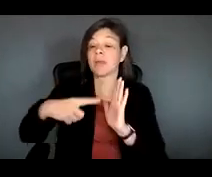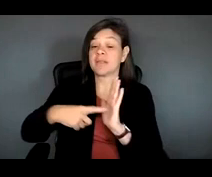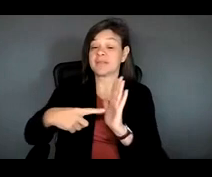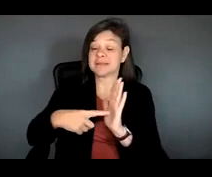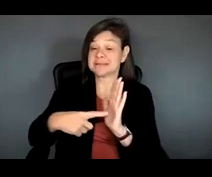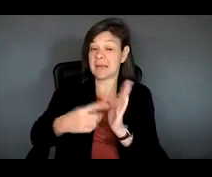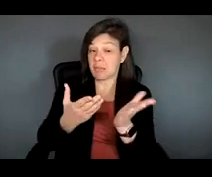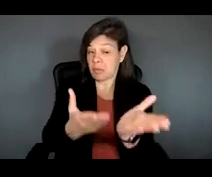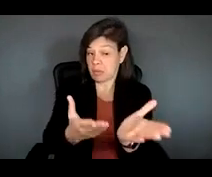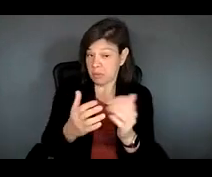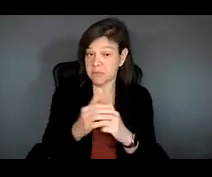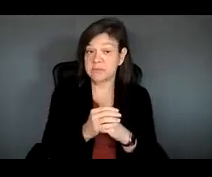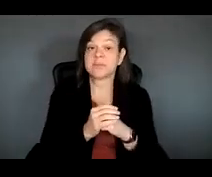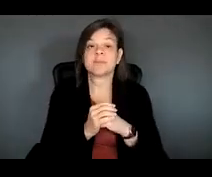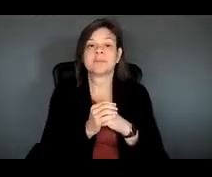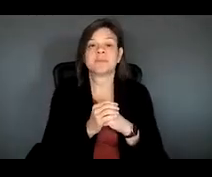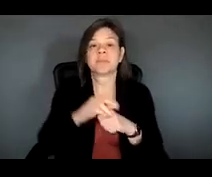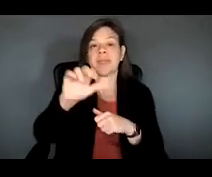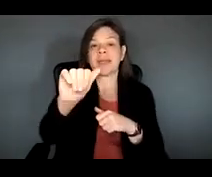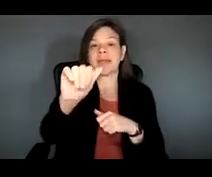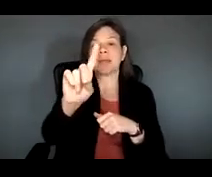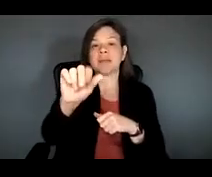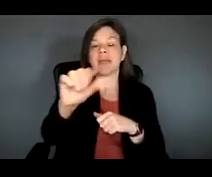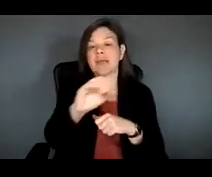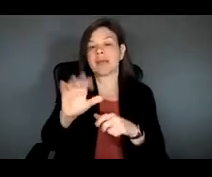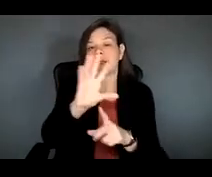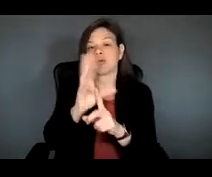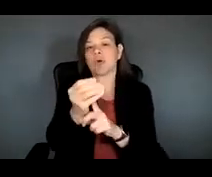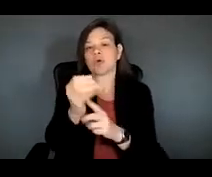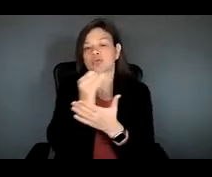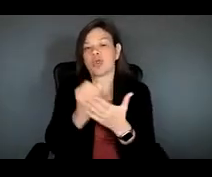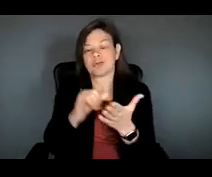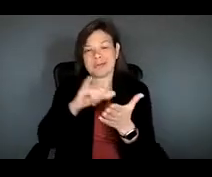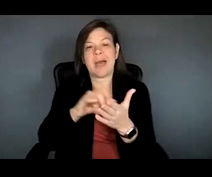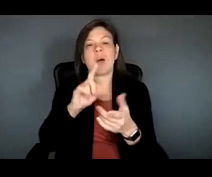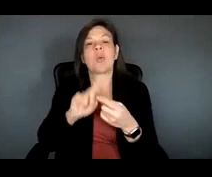on the screen here isThe ADA and The Cultural Arts, which was a capacity building session